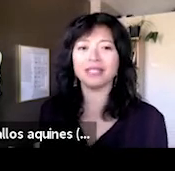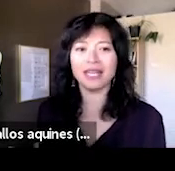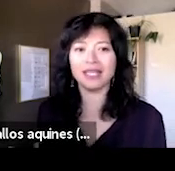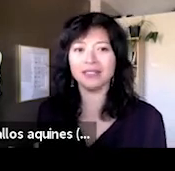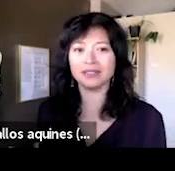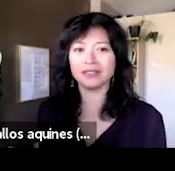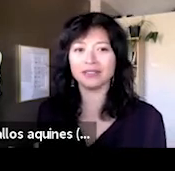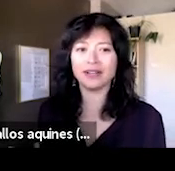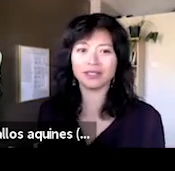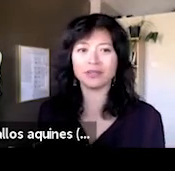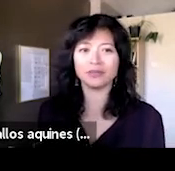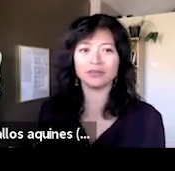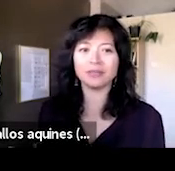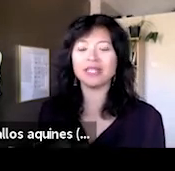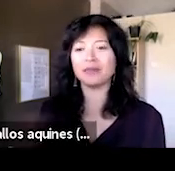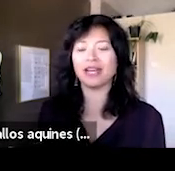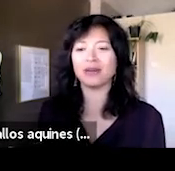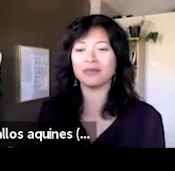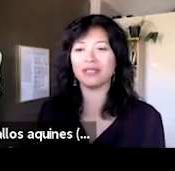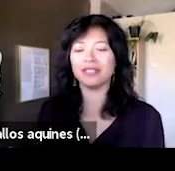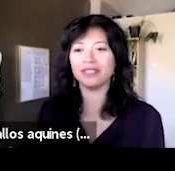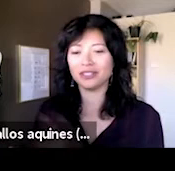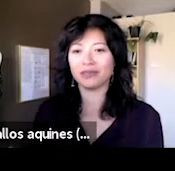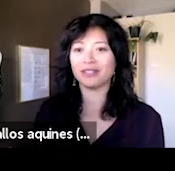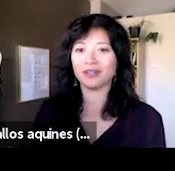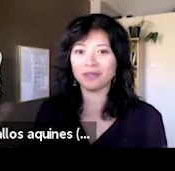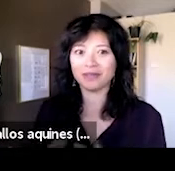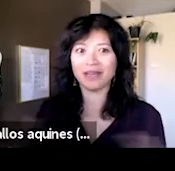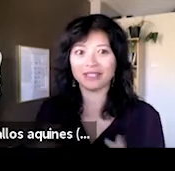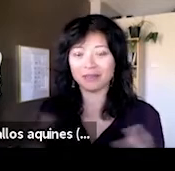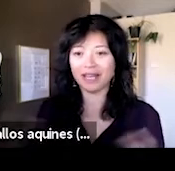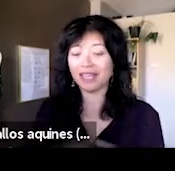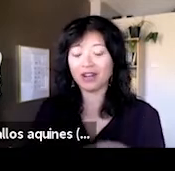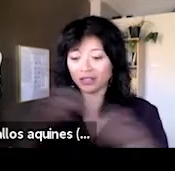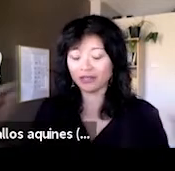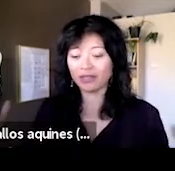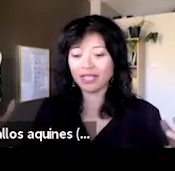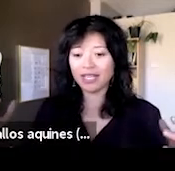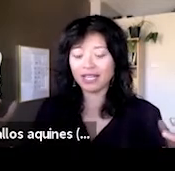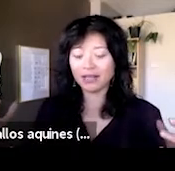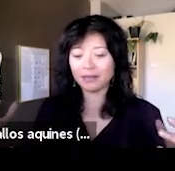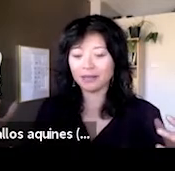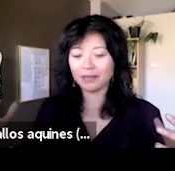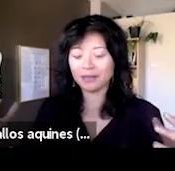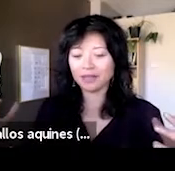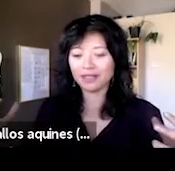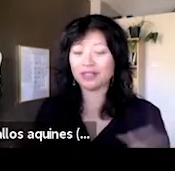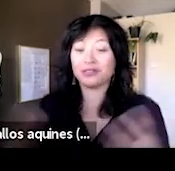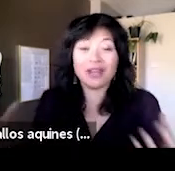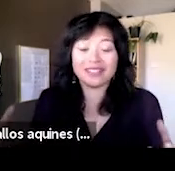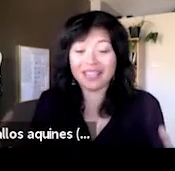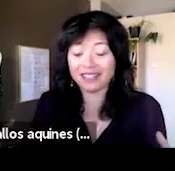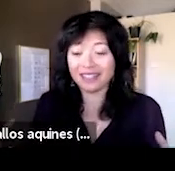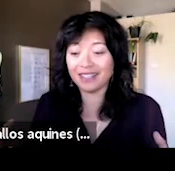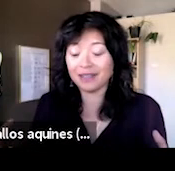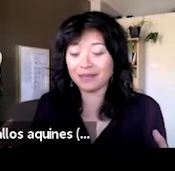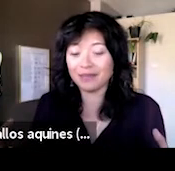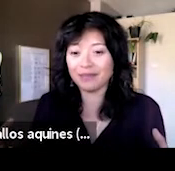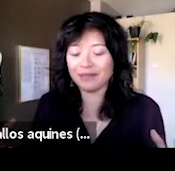and also speaking about how Indigenous rights are being impacted by all of the stress and the